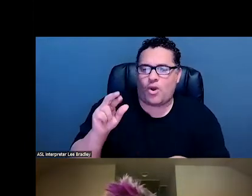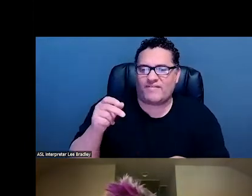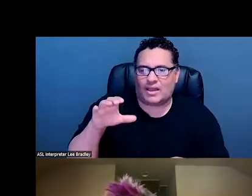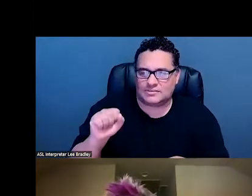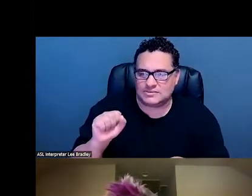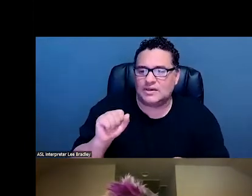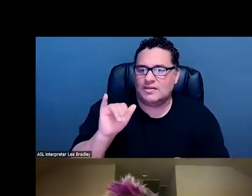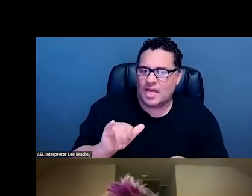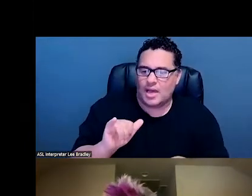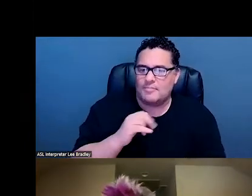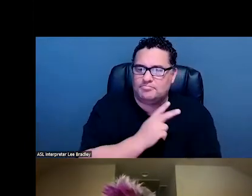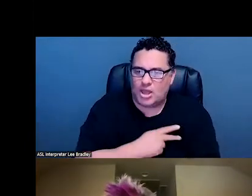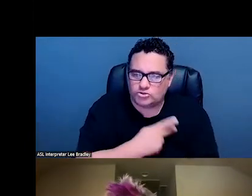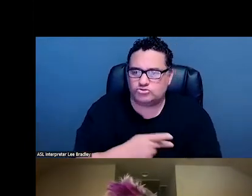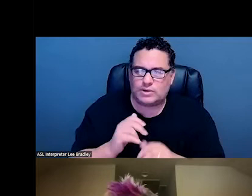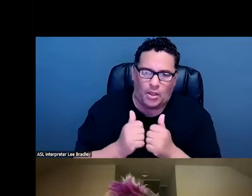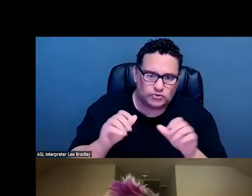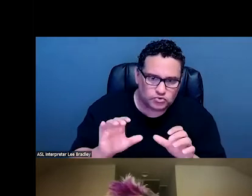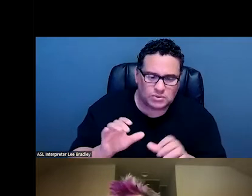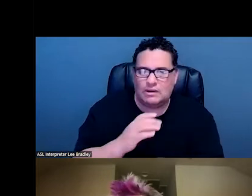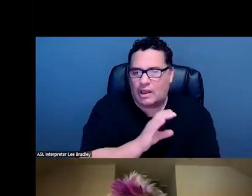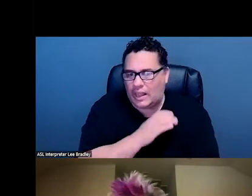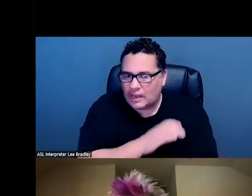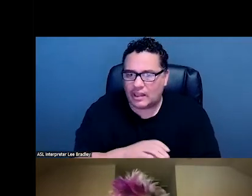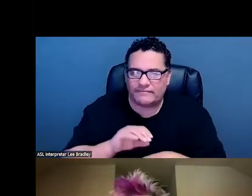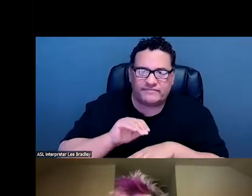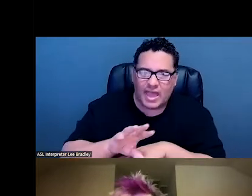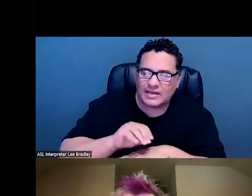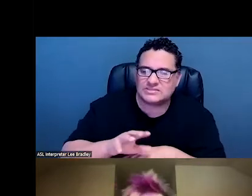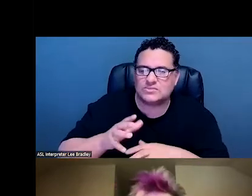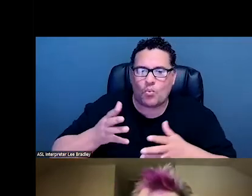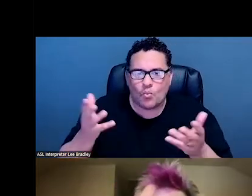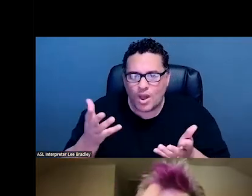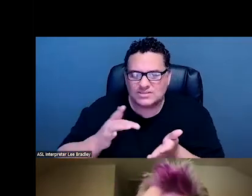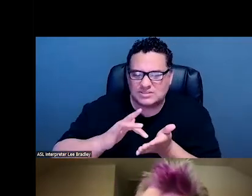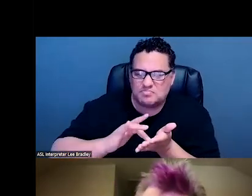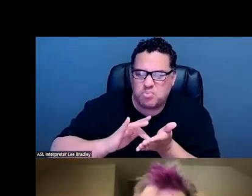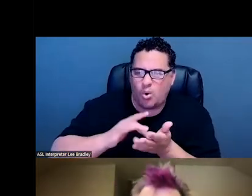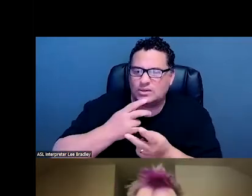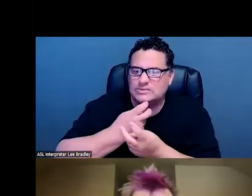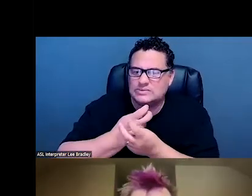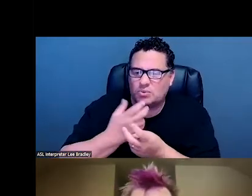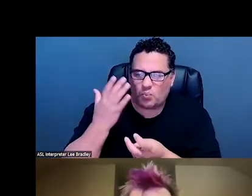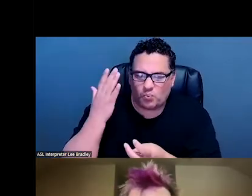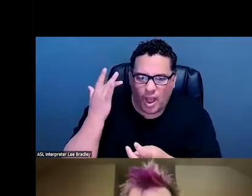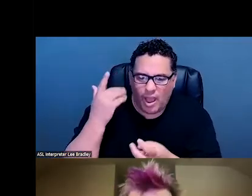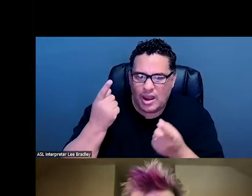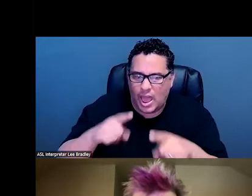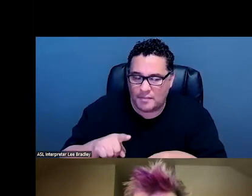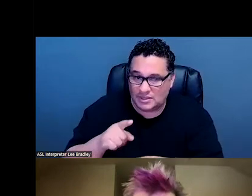DOING? CLINICAL EFFECTS. WHAT'S THE POISON? WHY DID THIS HAPPEN? WAS THIS A SELF HARM ATTEMPT?